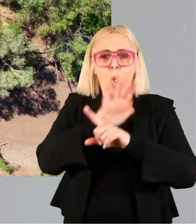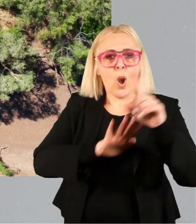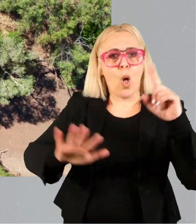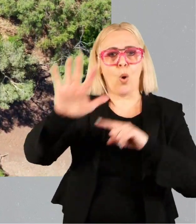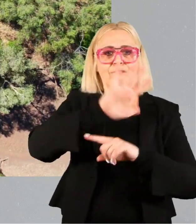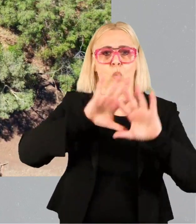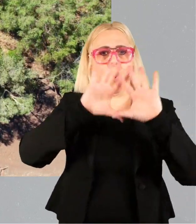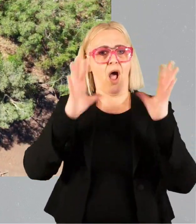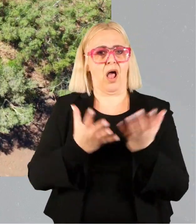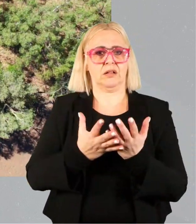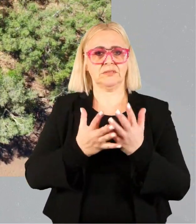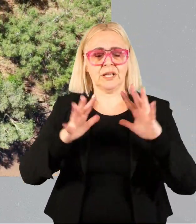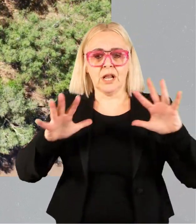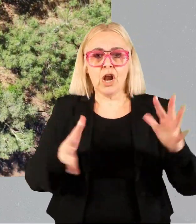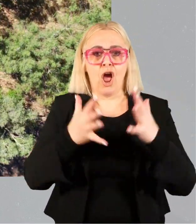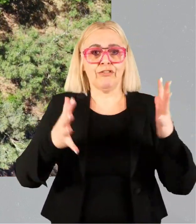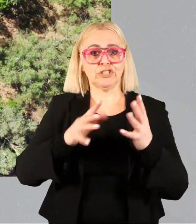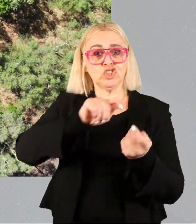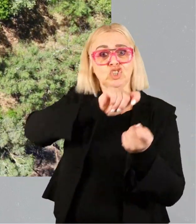To drive change, we have two asks.